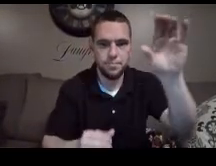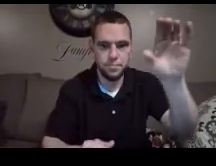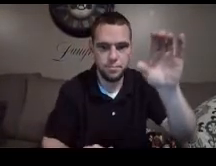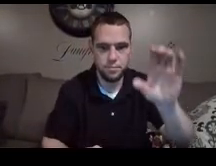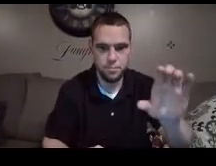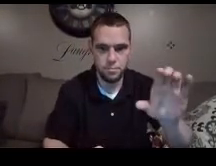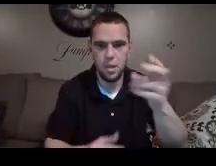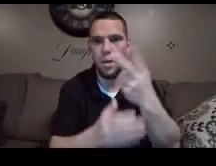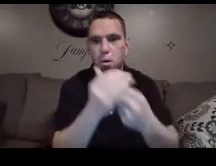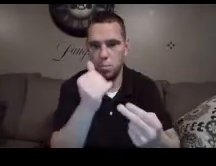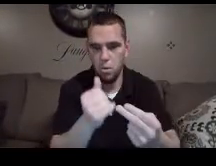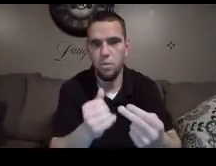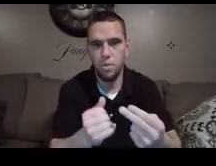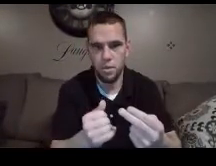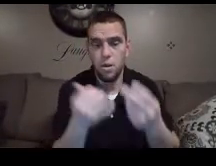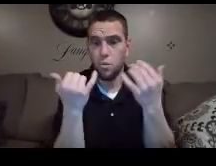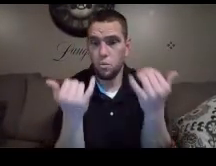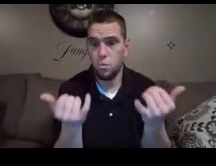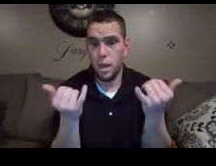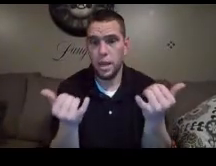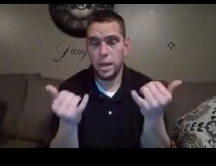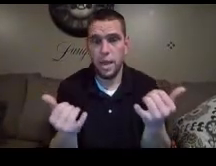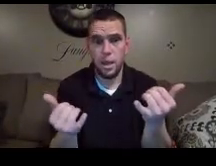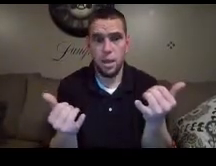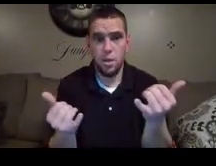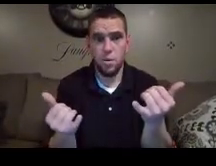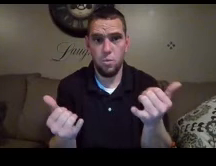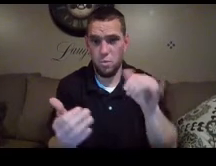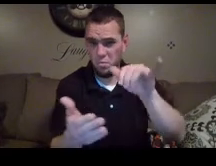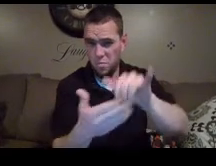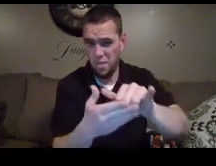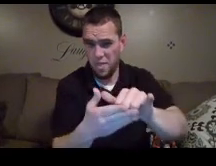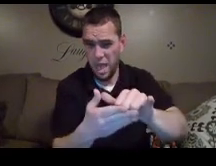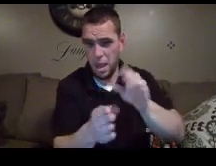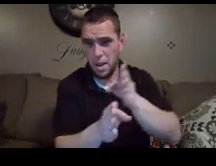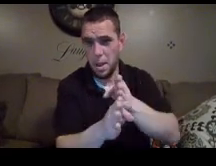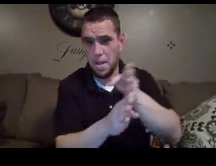In this case right now, I just really want this "major industry sectors" to be heading level 3, so